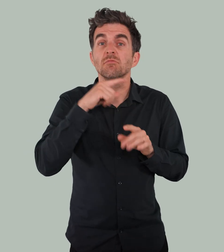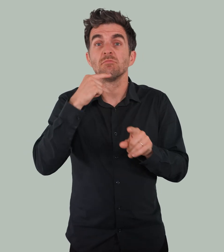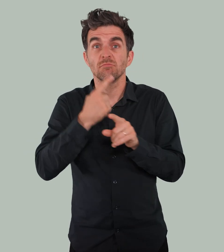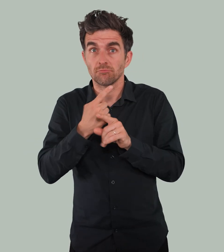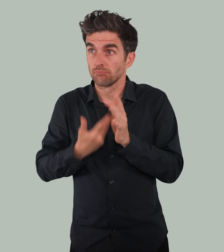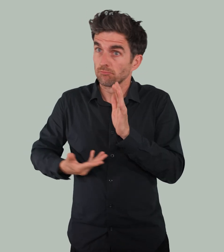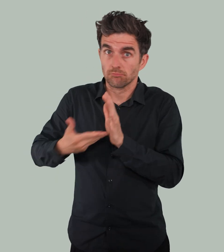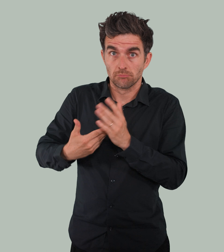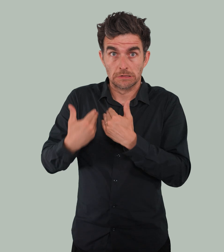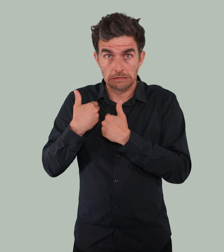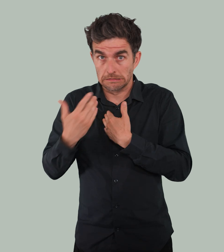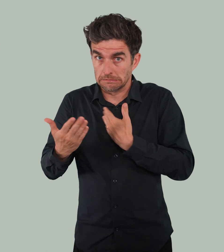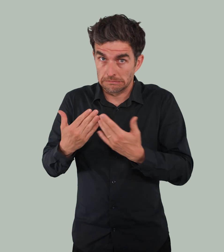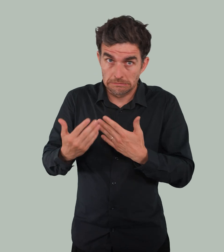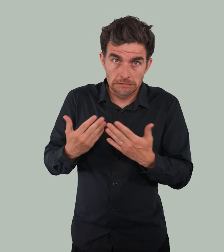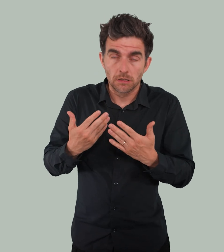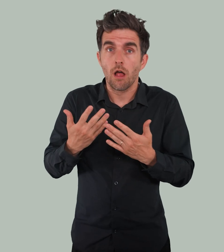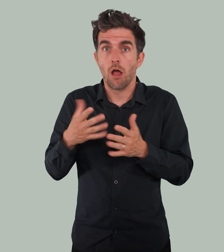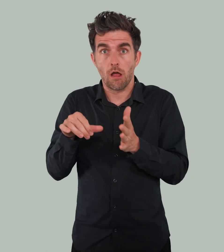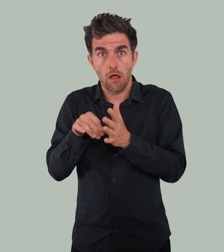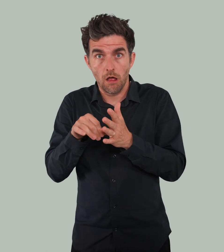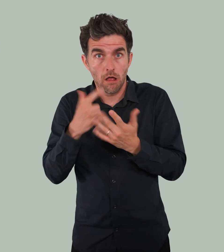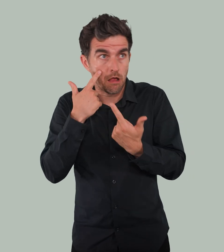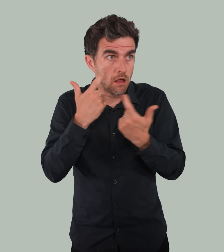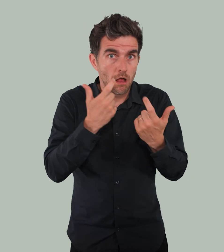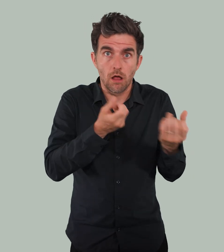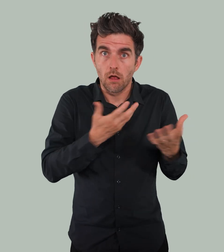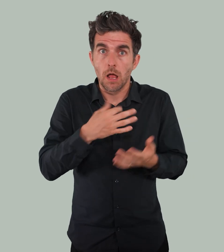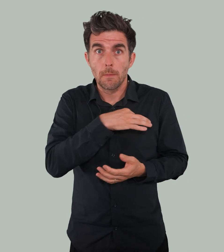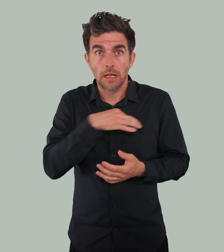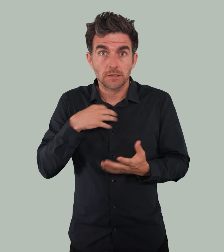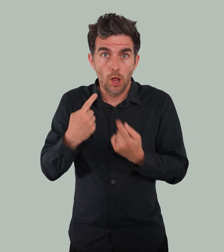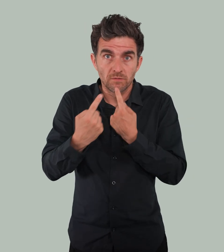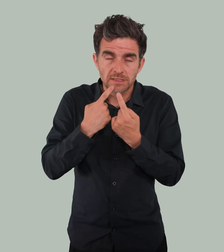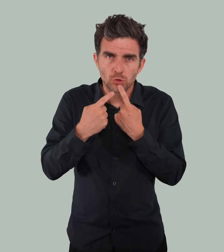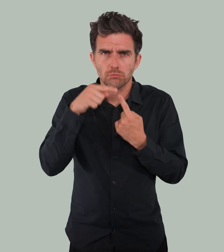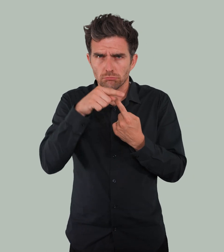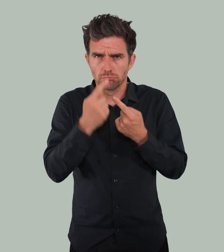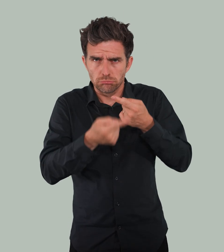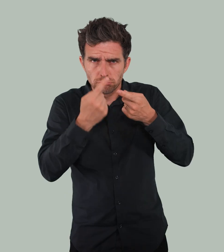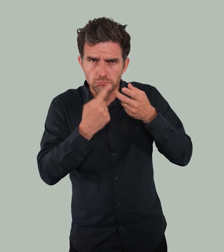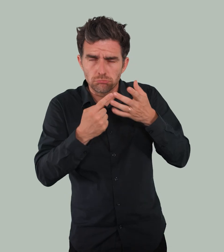also refer to administrative demands and difficulties providing medical information.